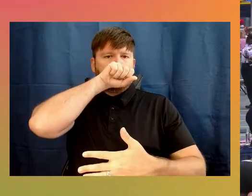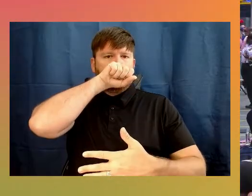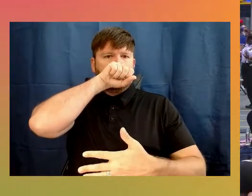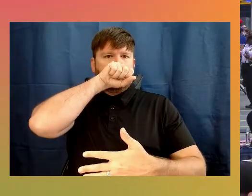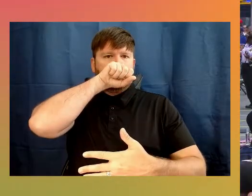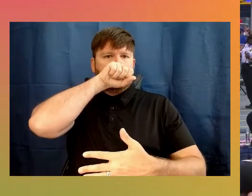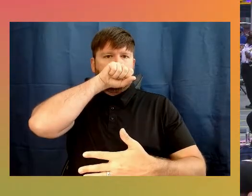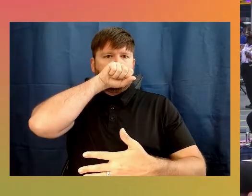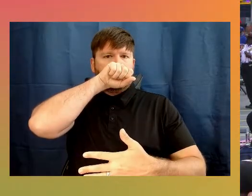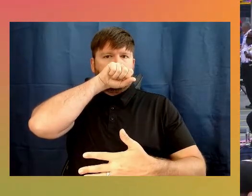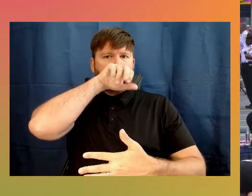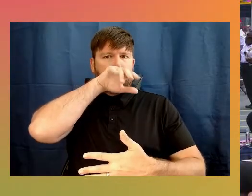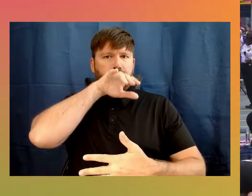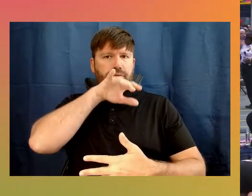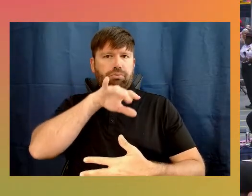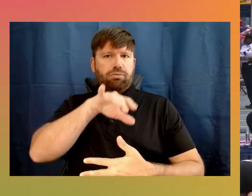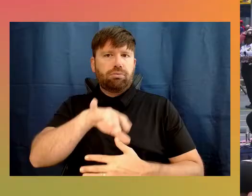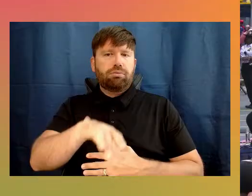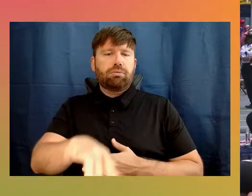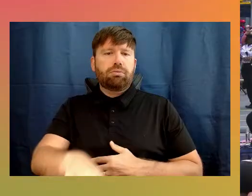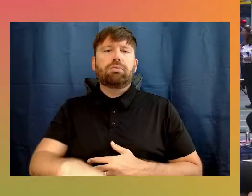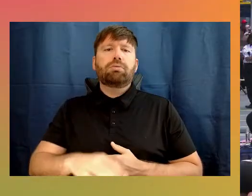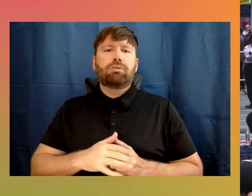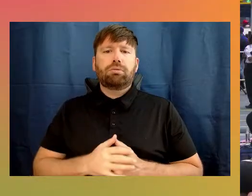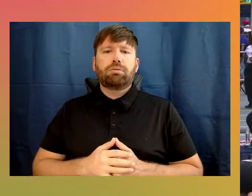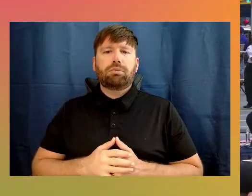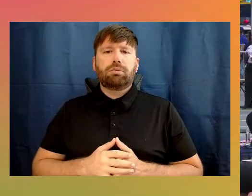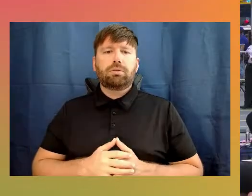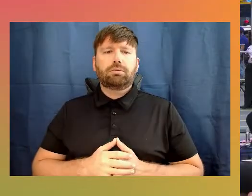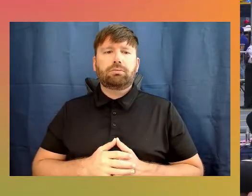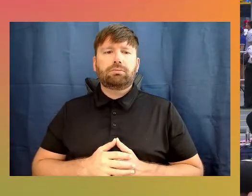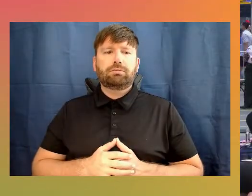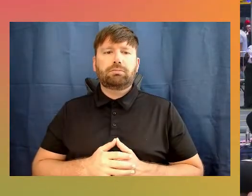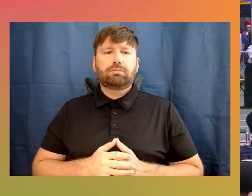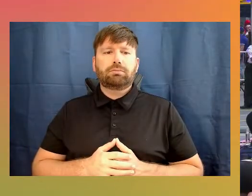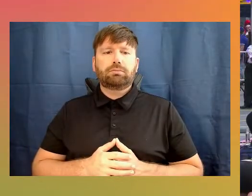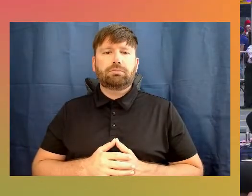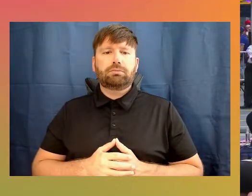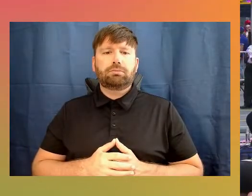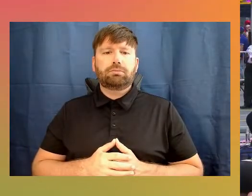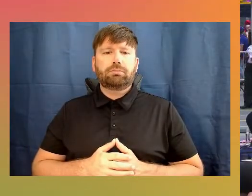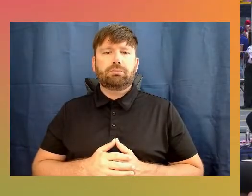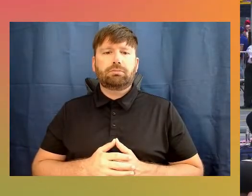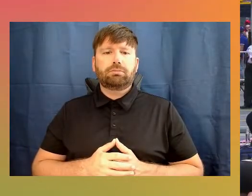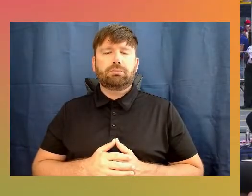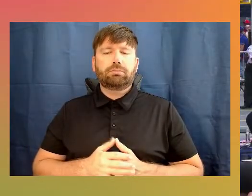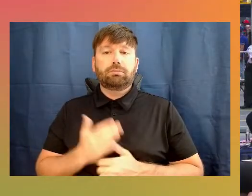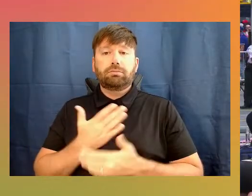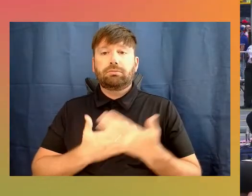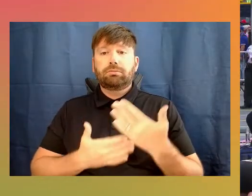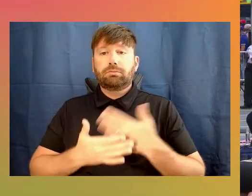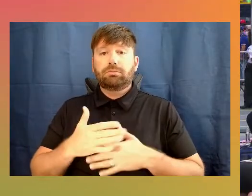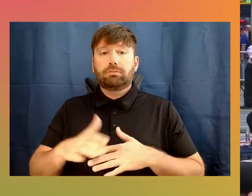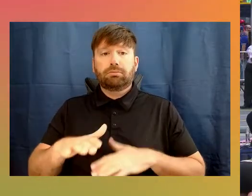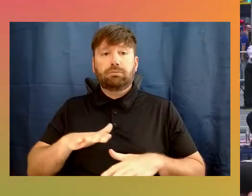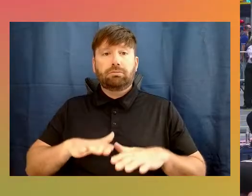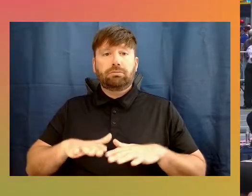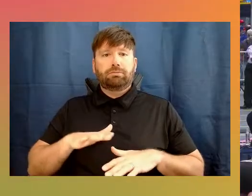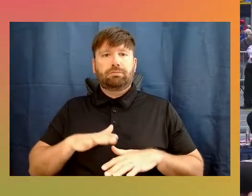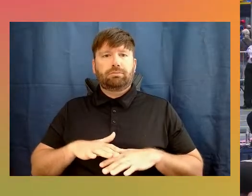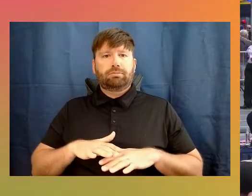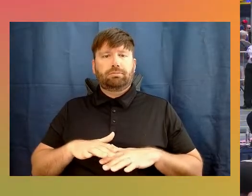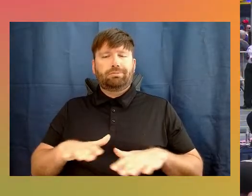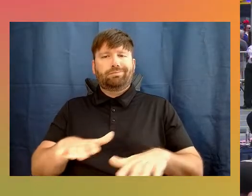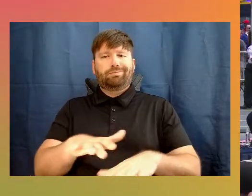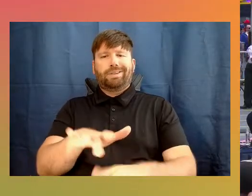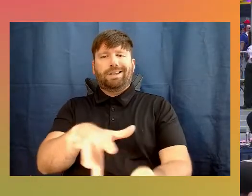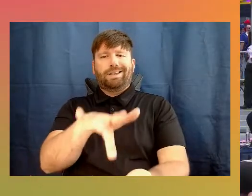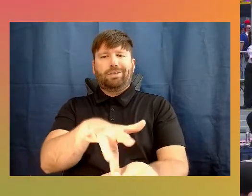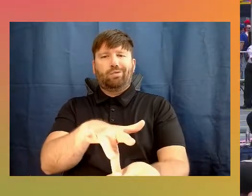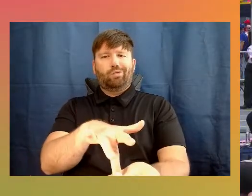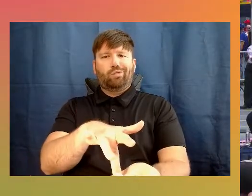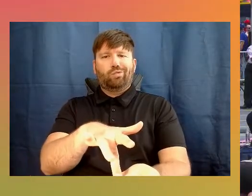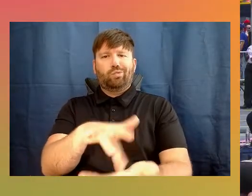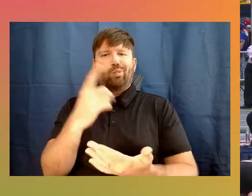BREATH IN.